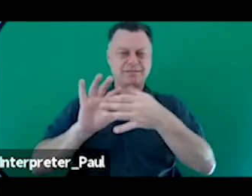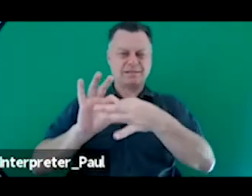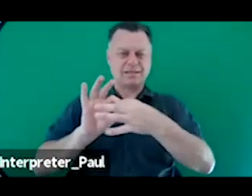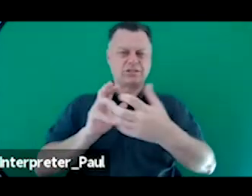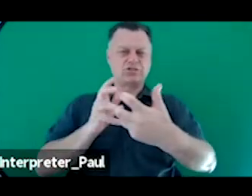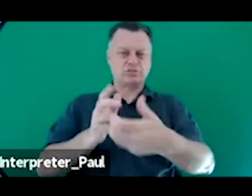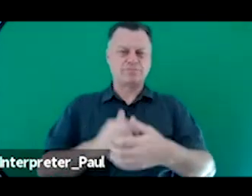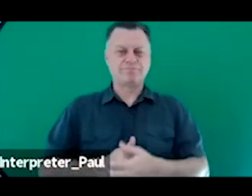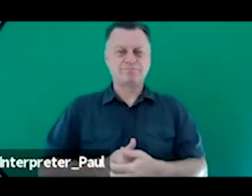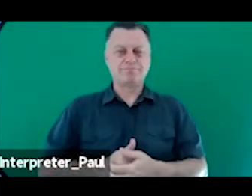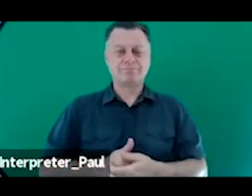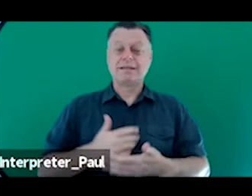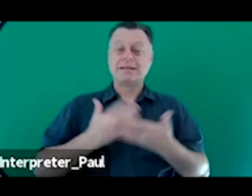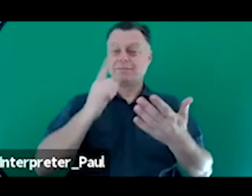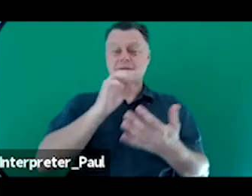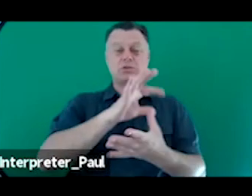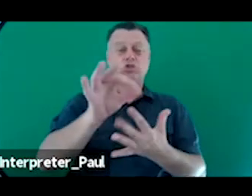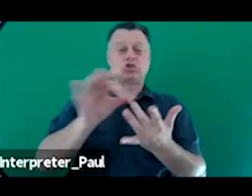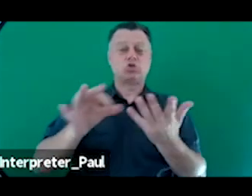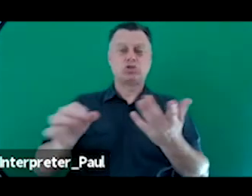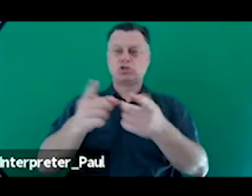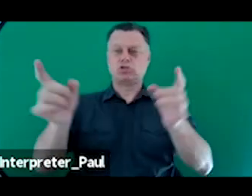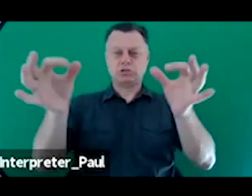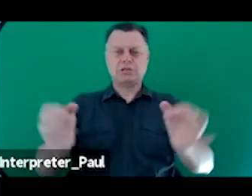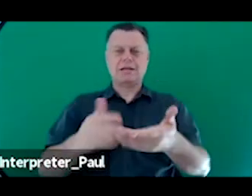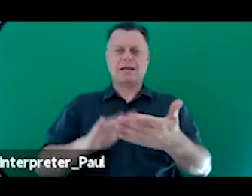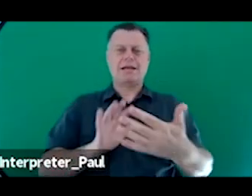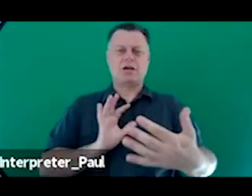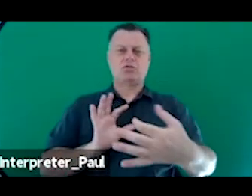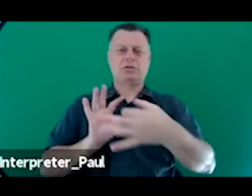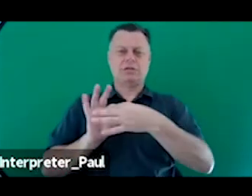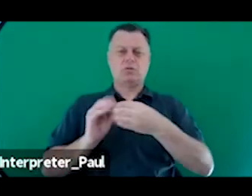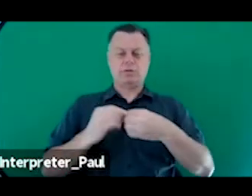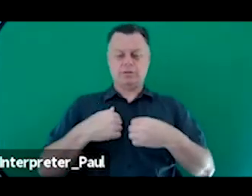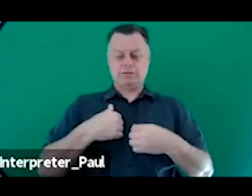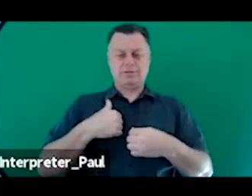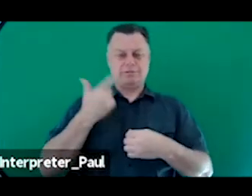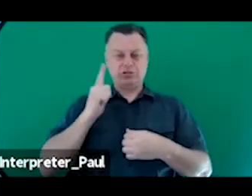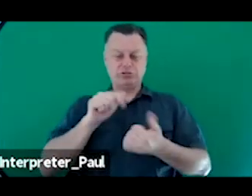giving people choices about how they connect with our instructors or our support staff colleagues,